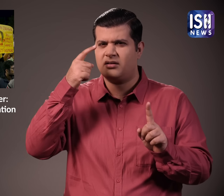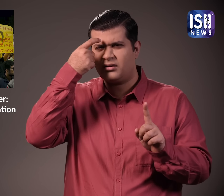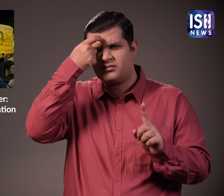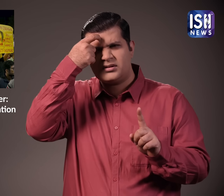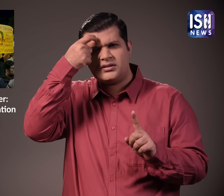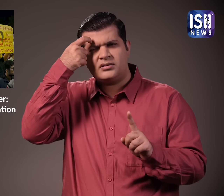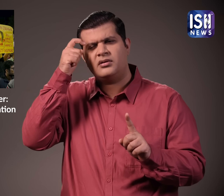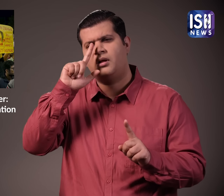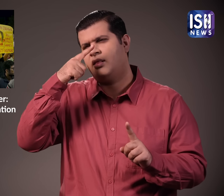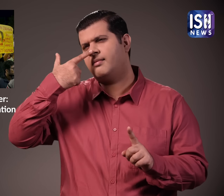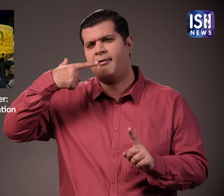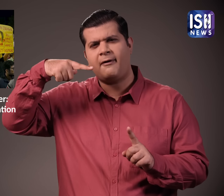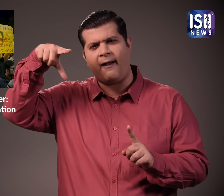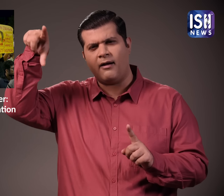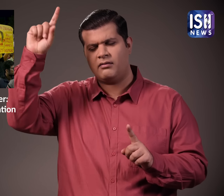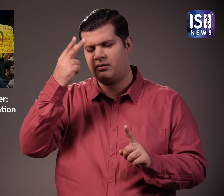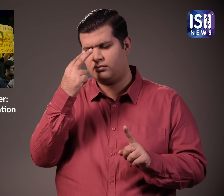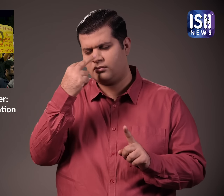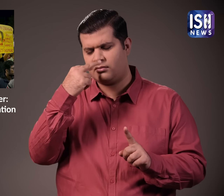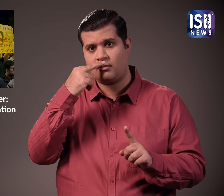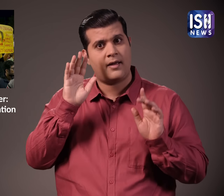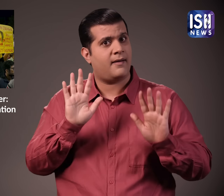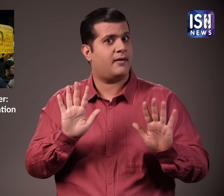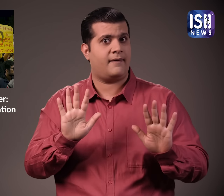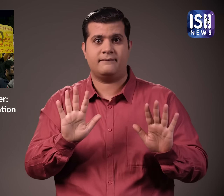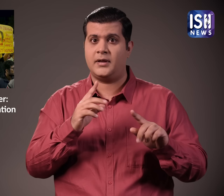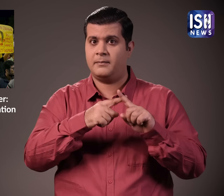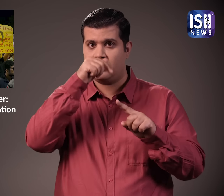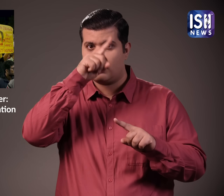The girl's parents are scarred for life. They are inconsolable.